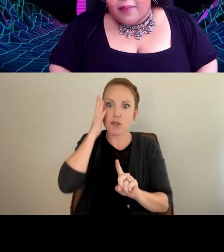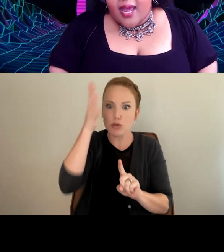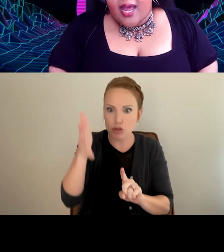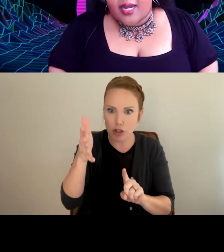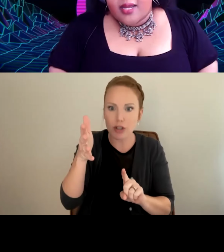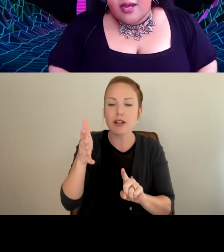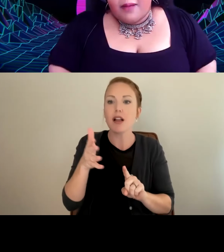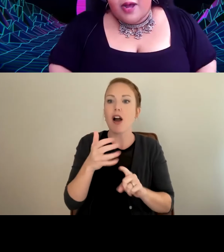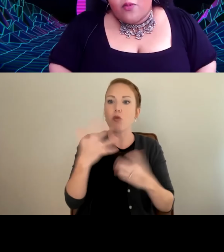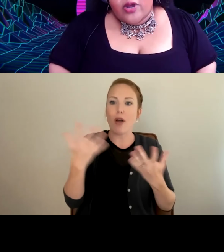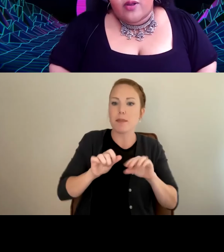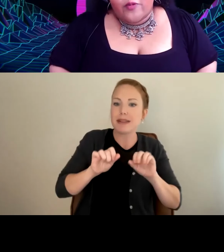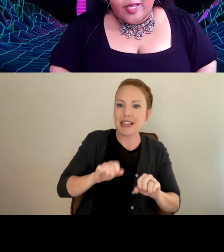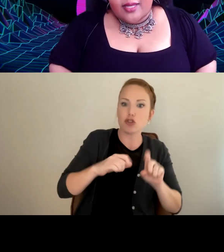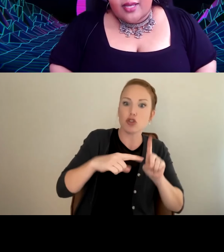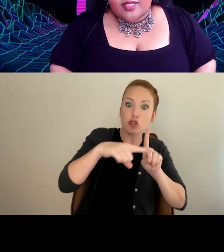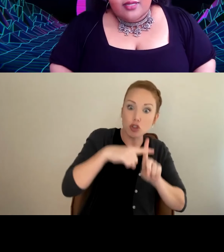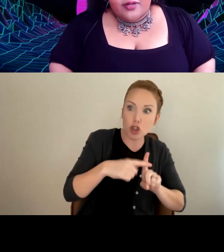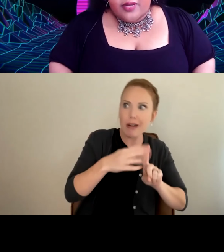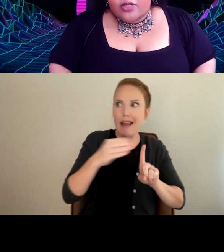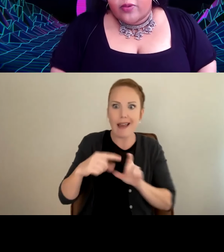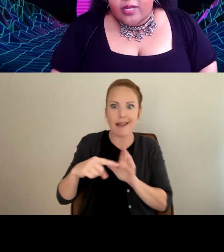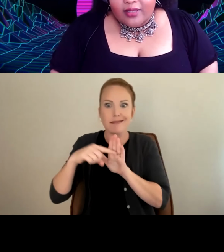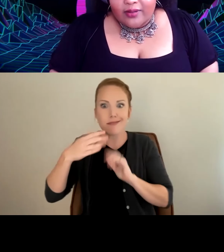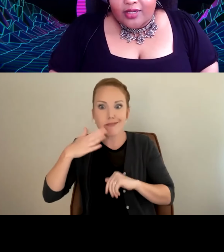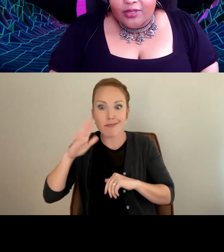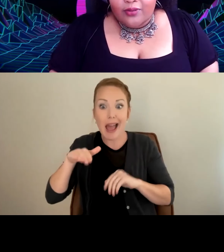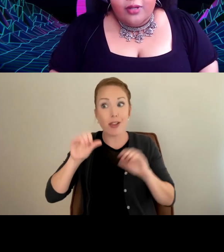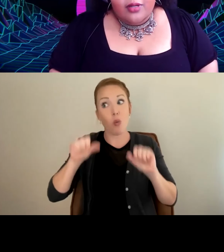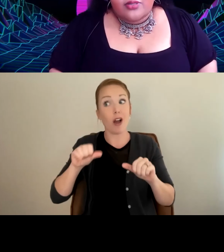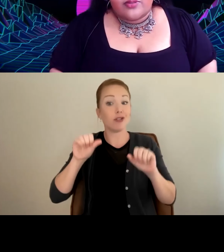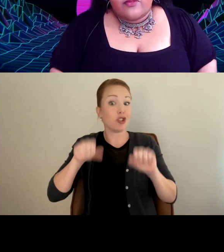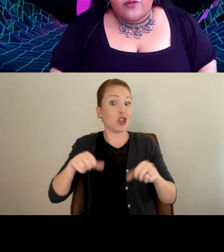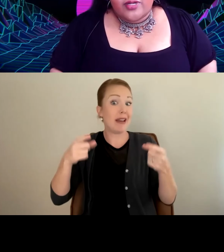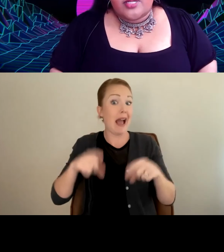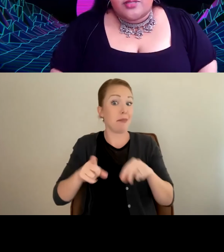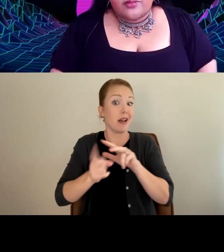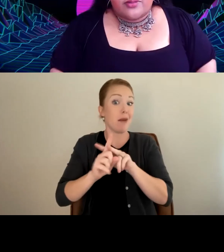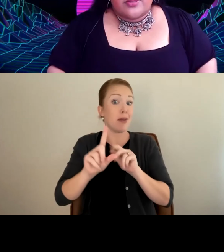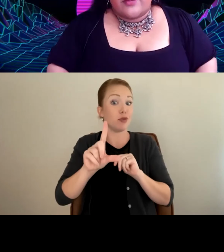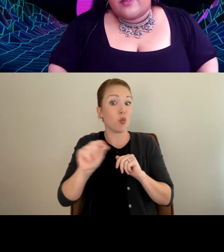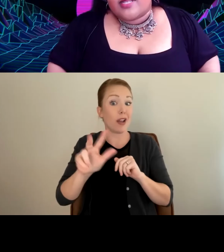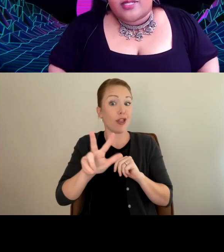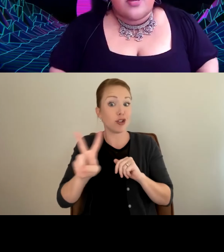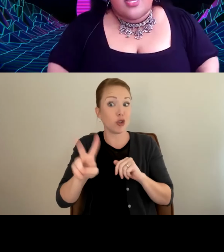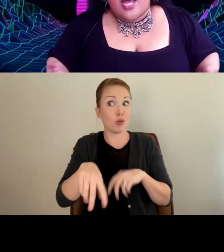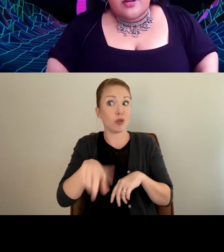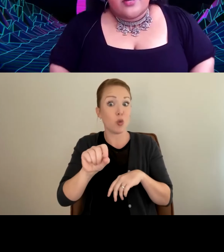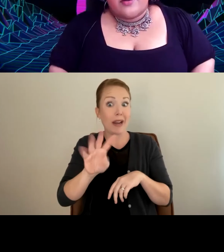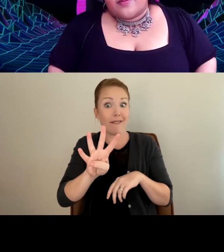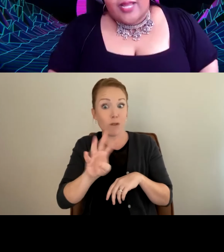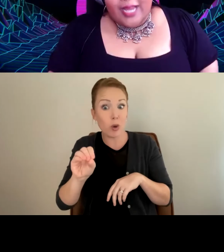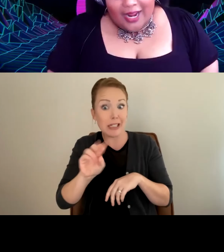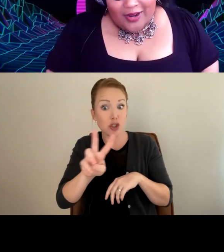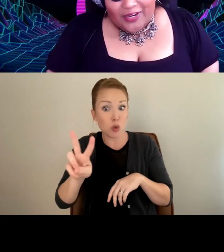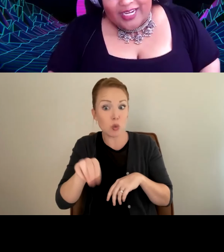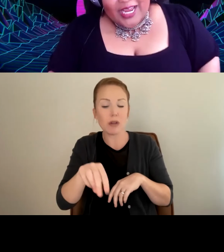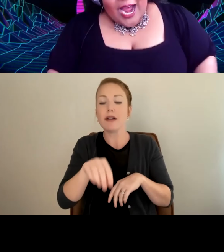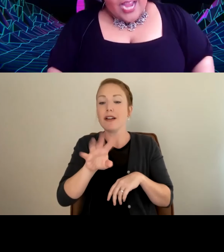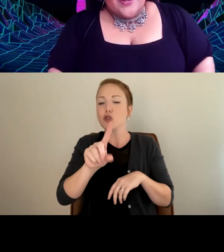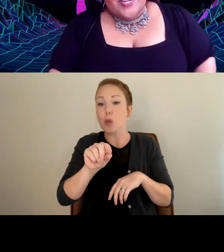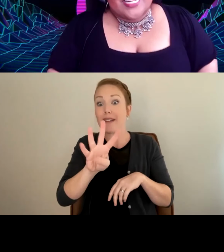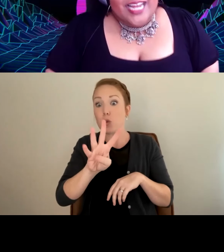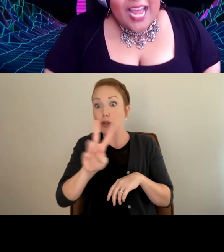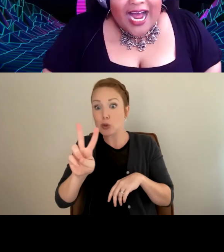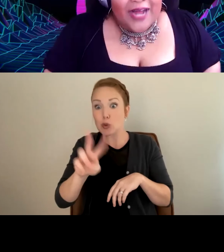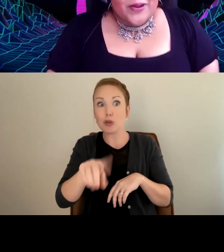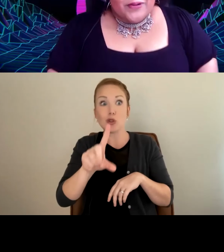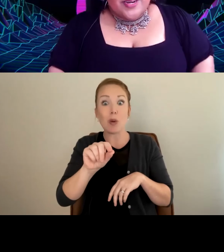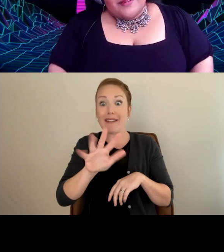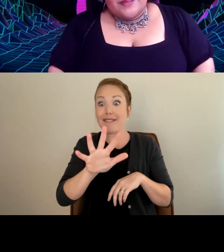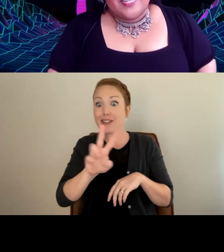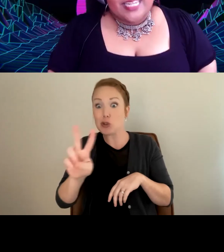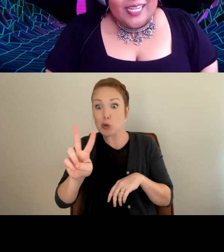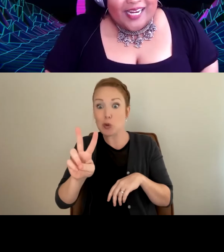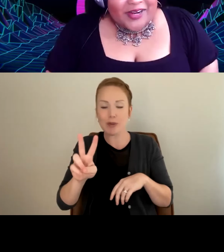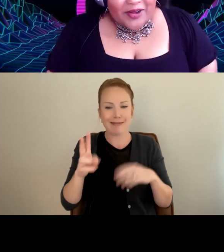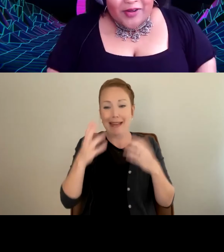bad of what awaits us in 2032, 2042, 2052, I don't know. I don't know where I will be in the end or